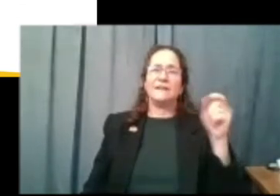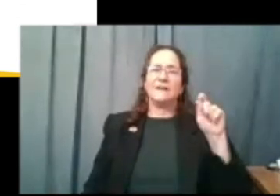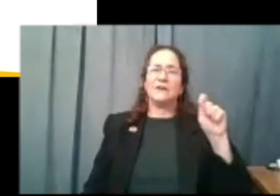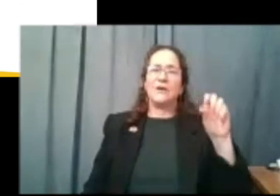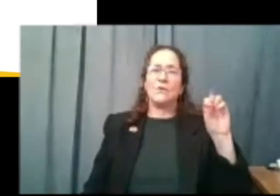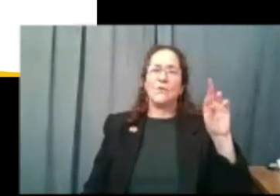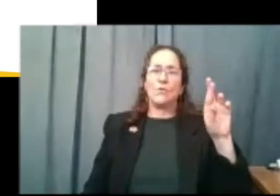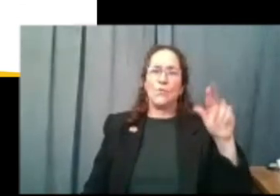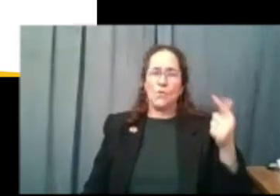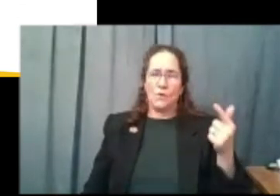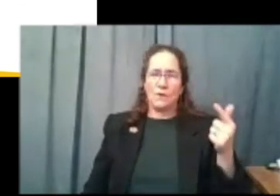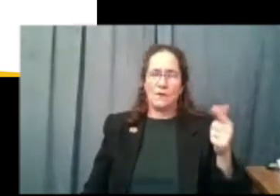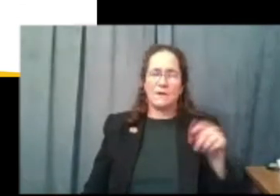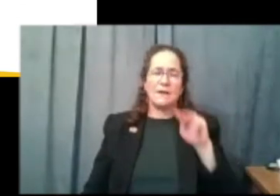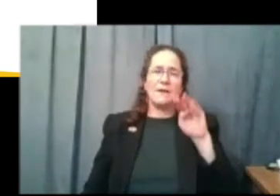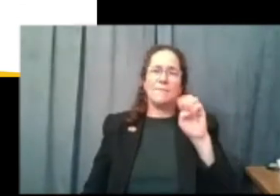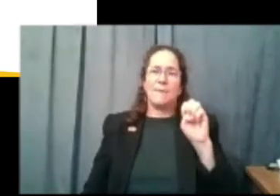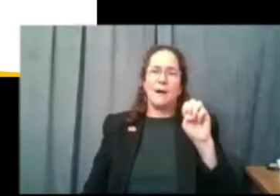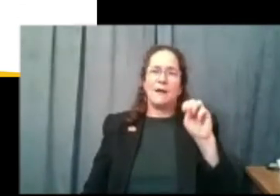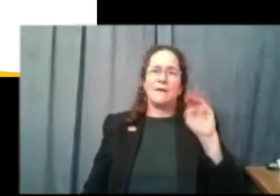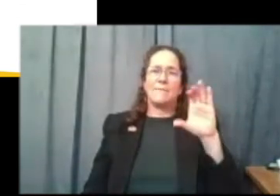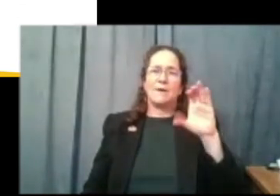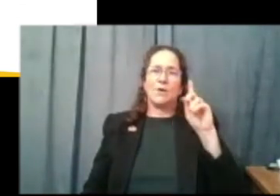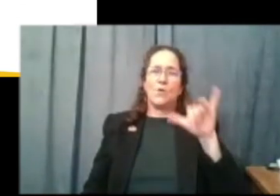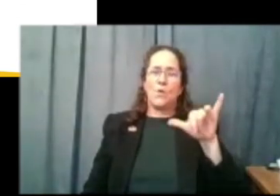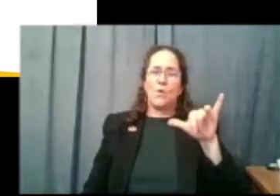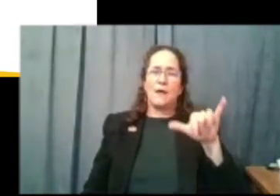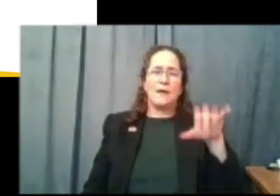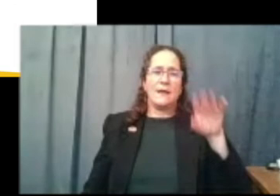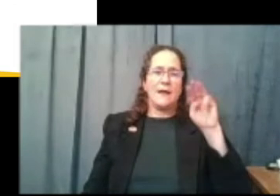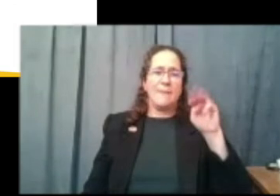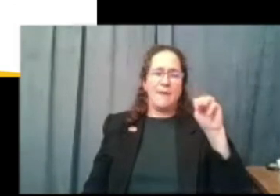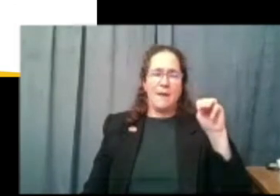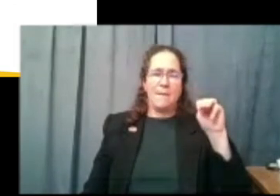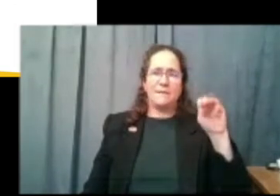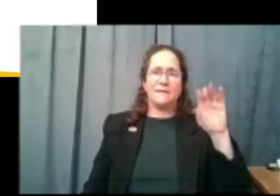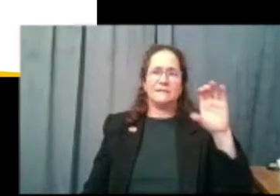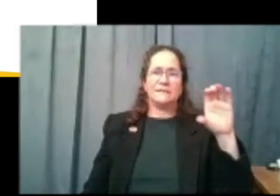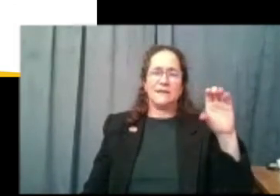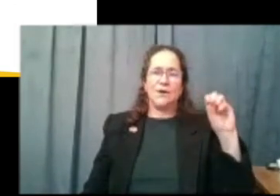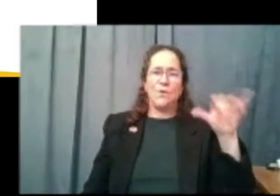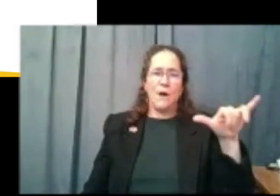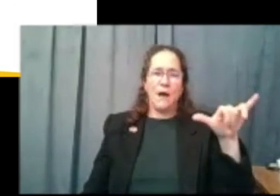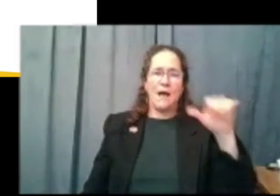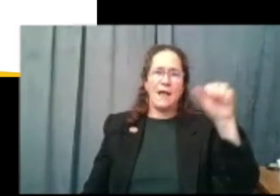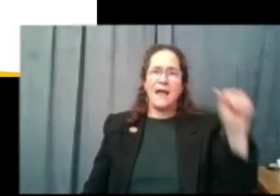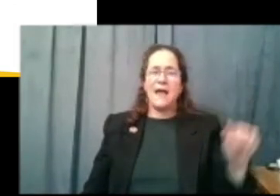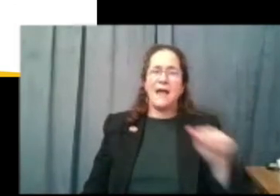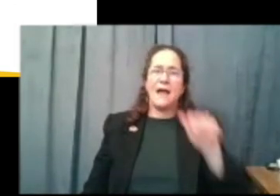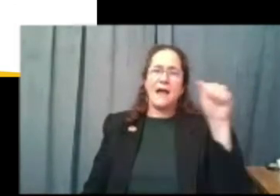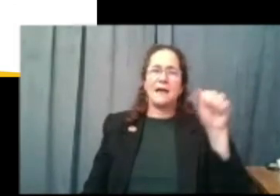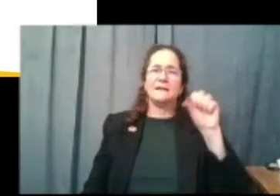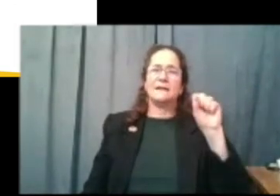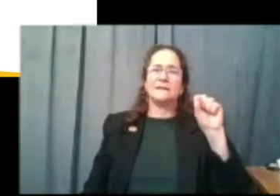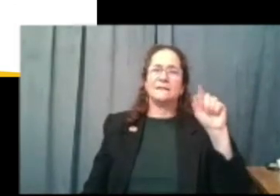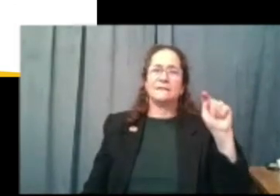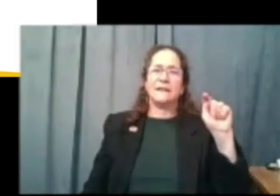Again that's Mike McCoy M M C C O Y @ s s t 15.org.